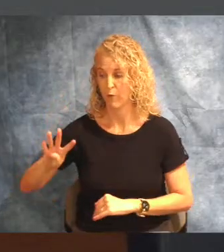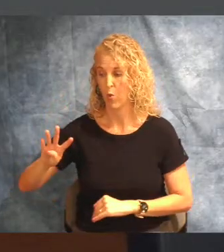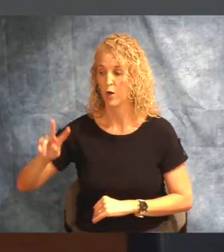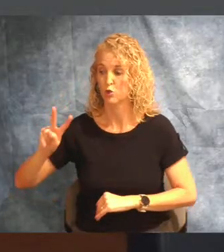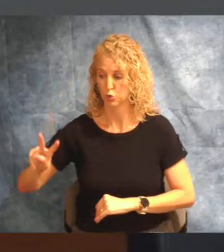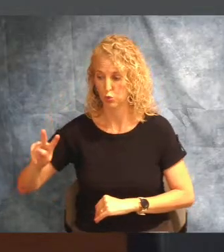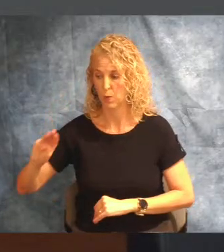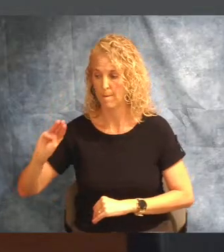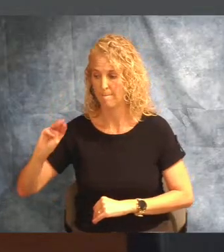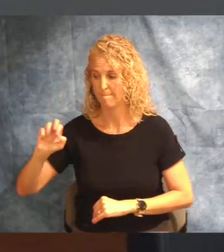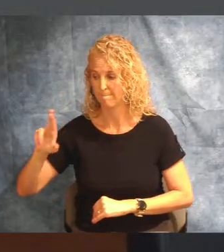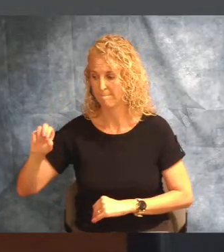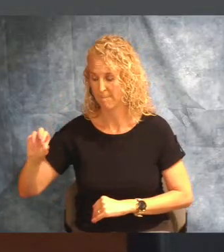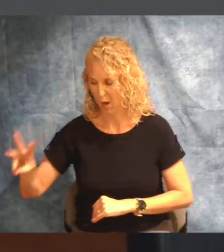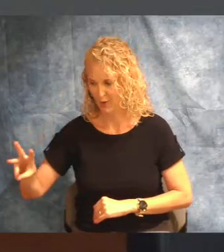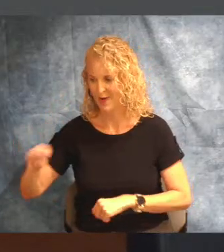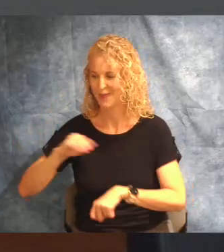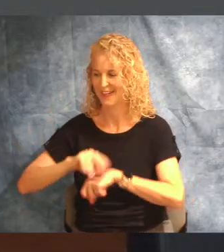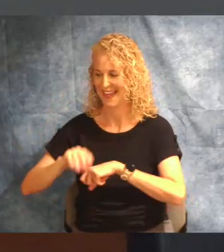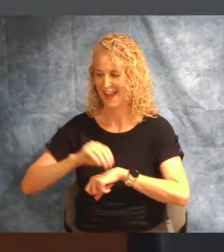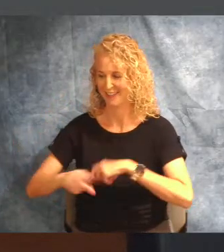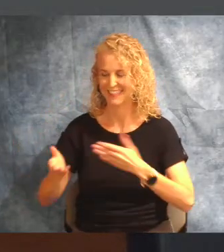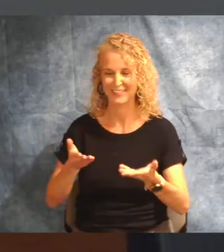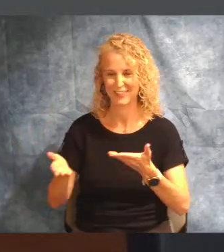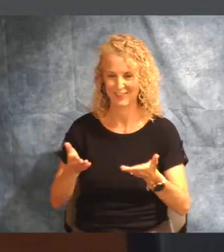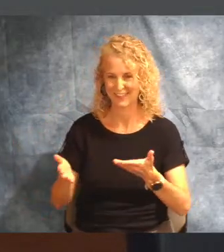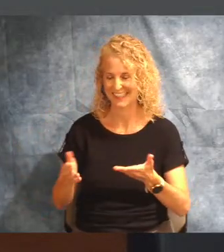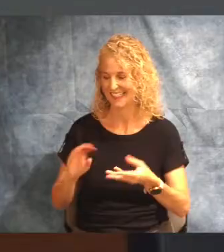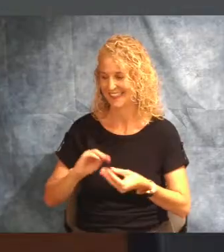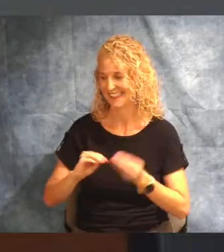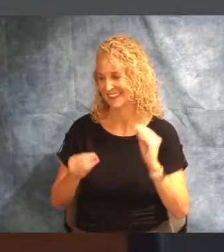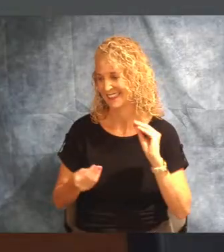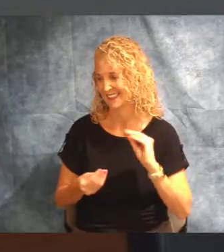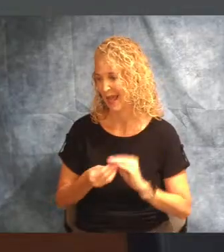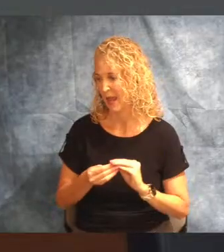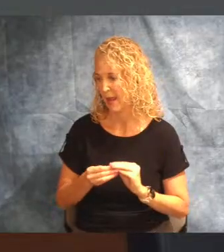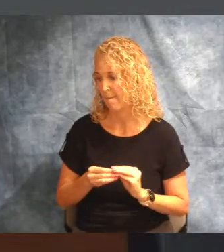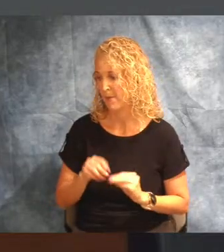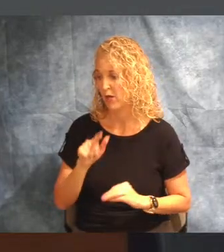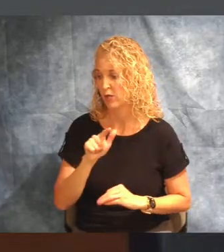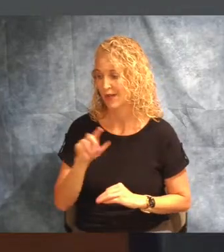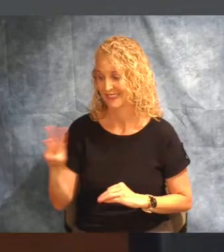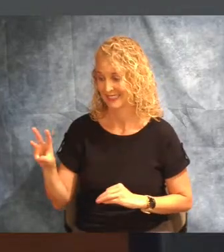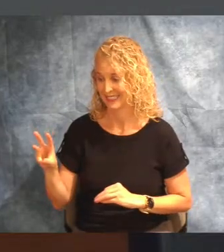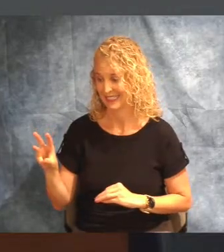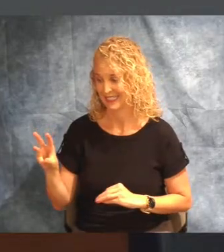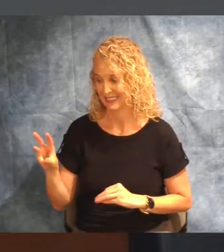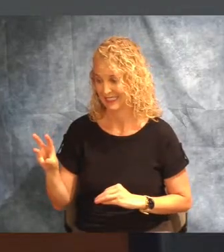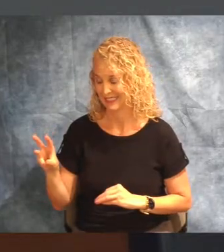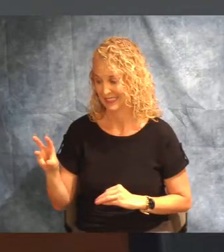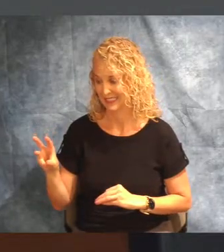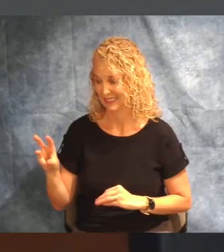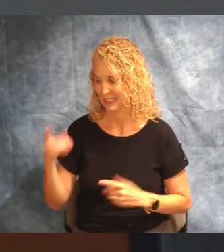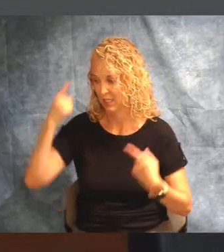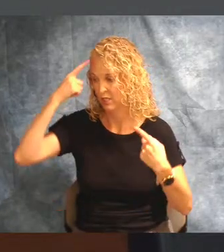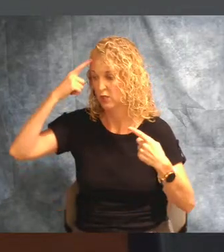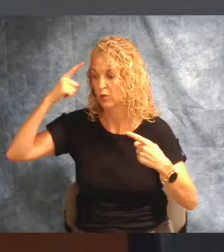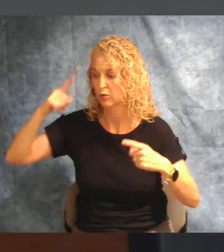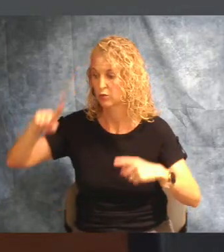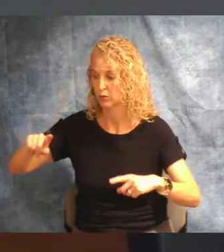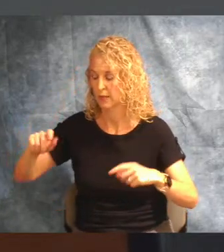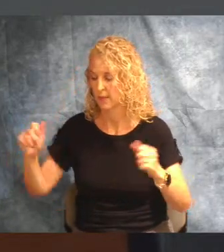counseling this is for group home services. item number 26 is an agreement with the family